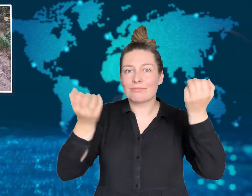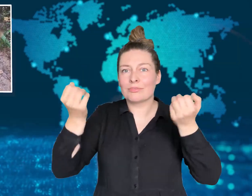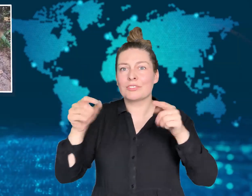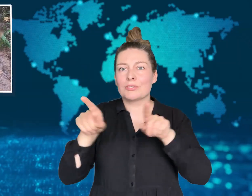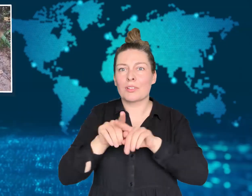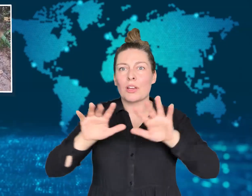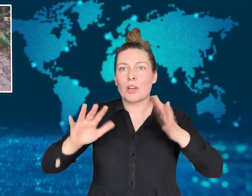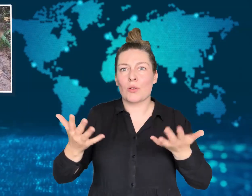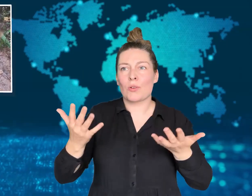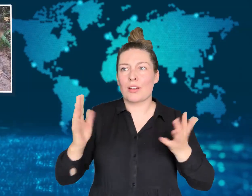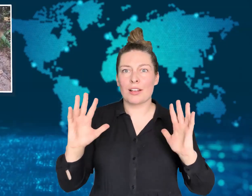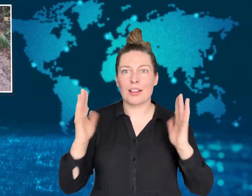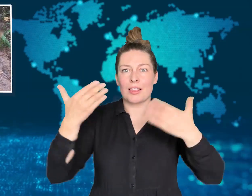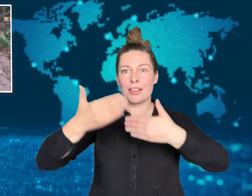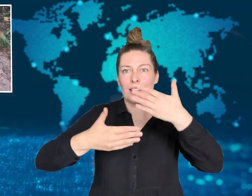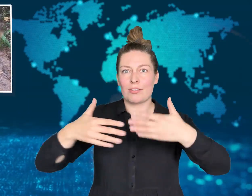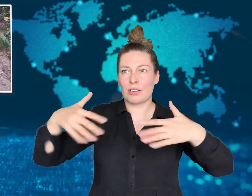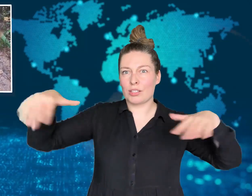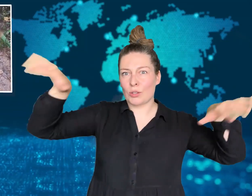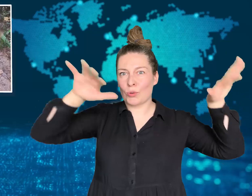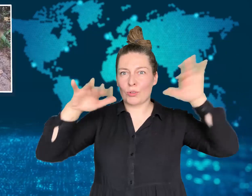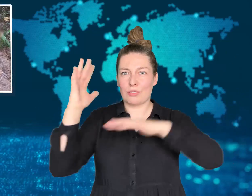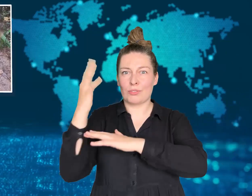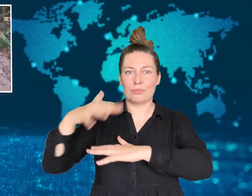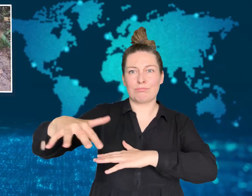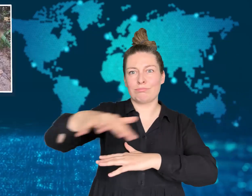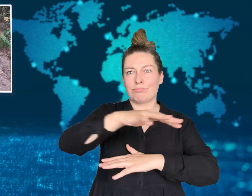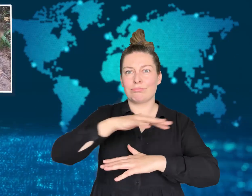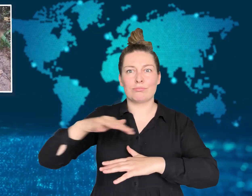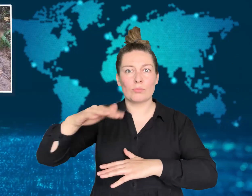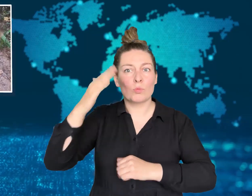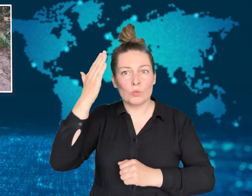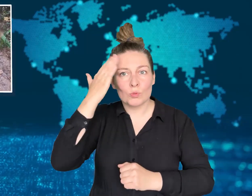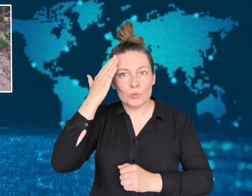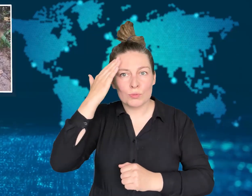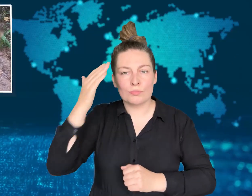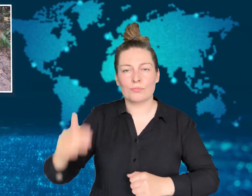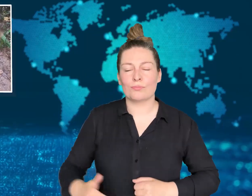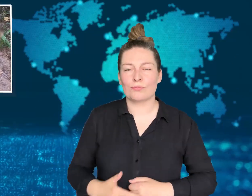their knowledge of fruits and jungle survival skills.